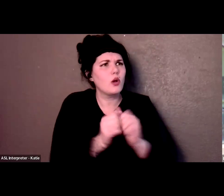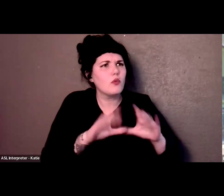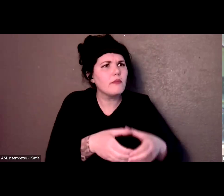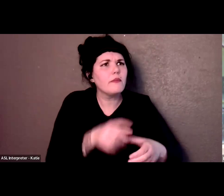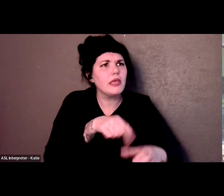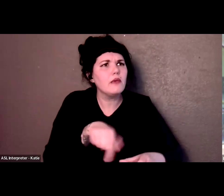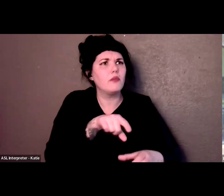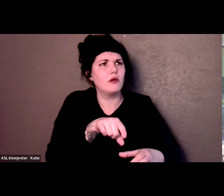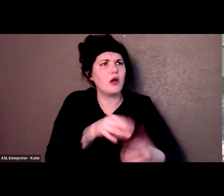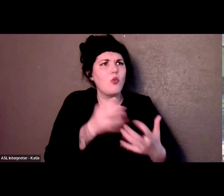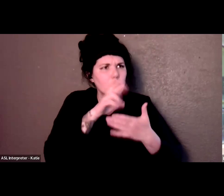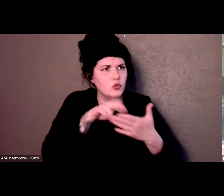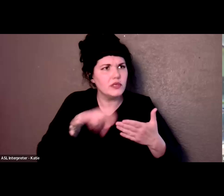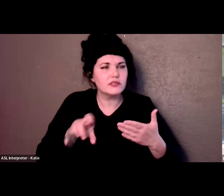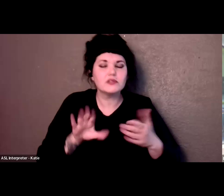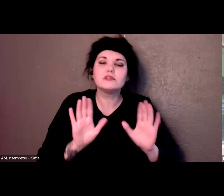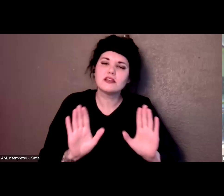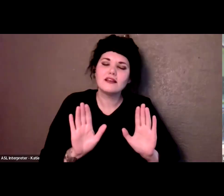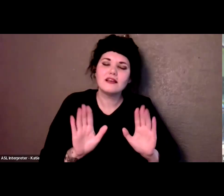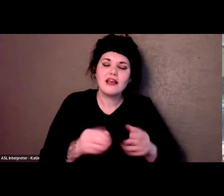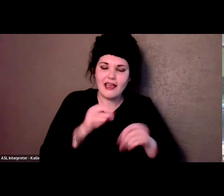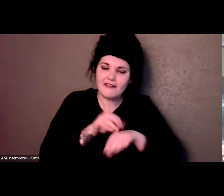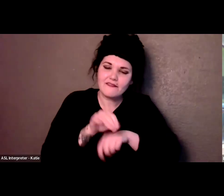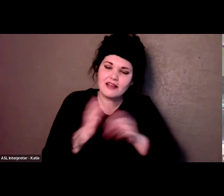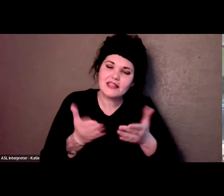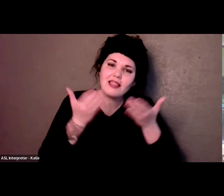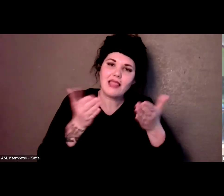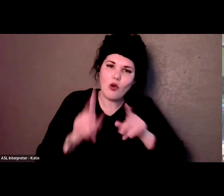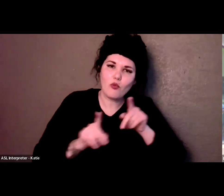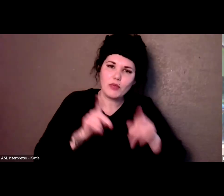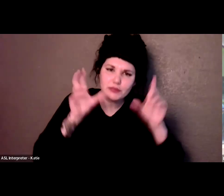to surprise you! Some of the most bright folks I've ever met are folks who, when I first met them,